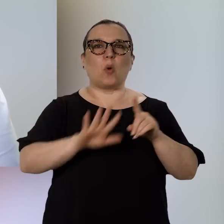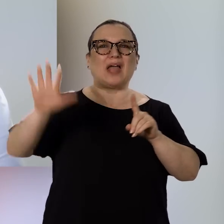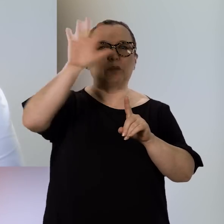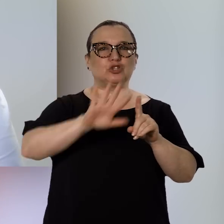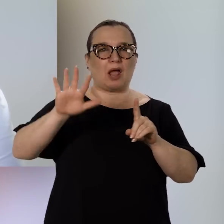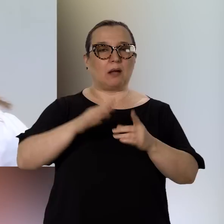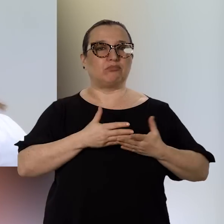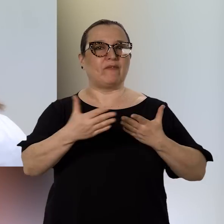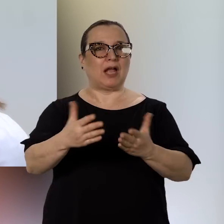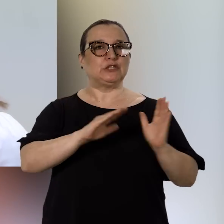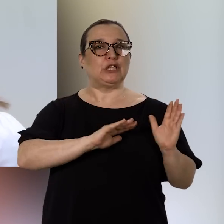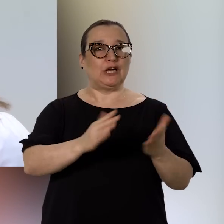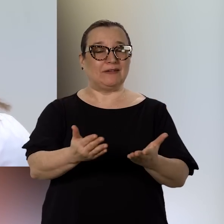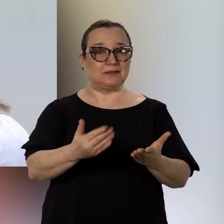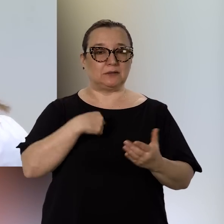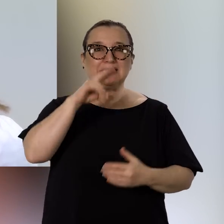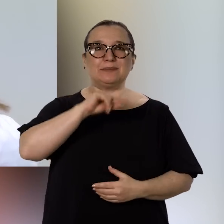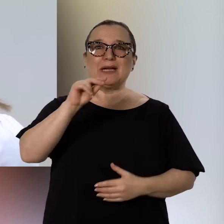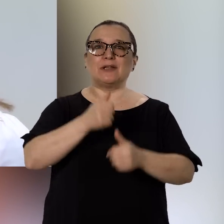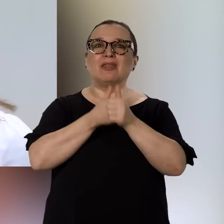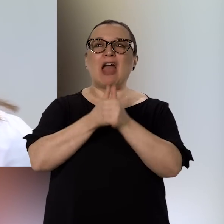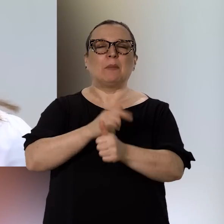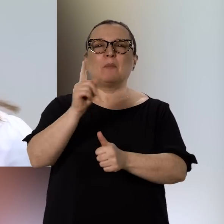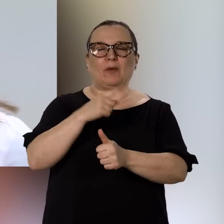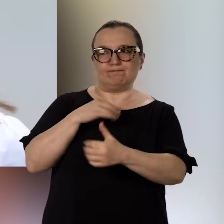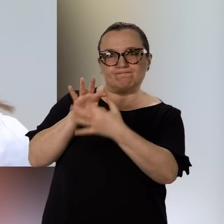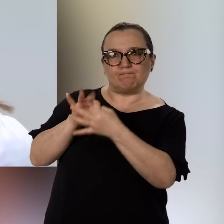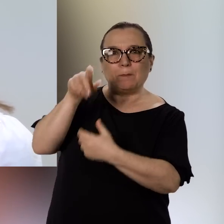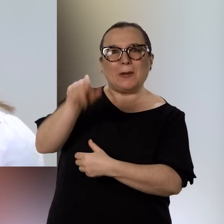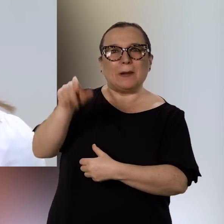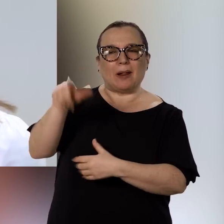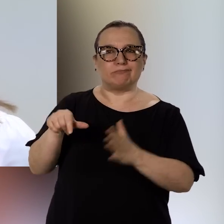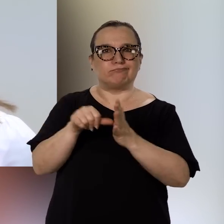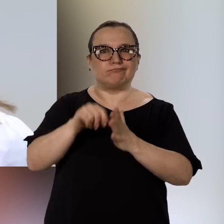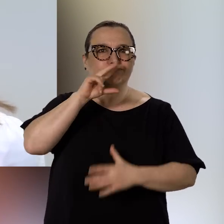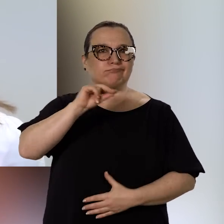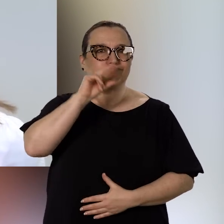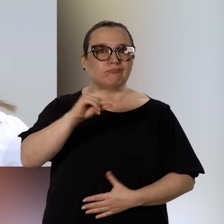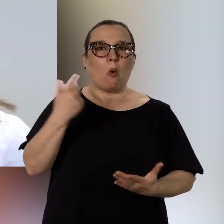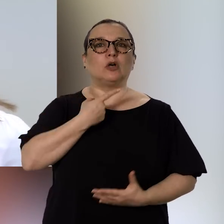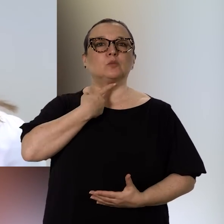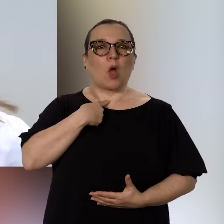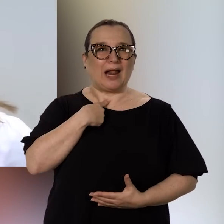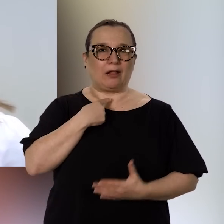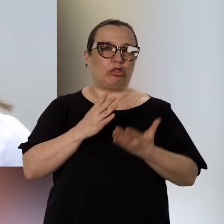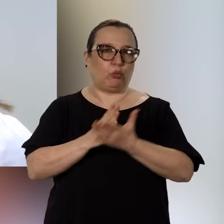My name is Kelly Jackson-Waite. I'm a Macmillan speech and language therapist and I work for the Northamptonshire Provider Services.